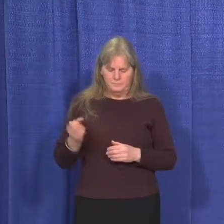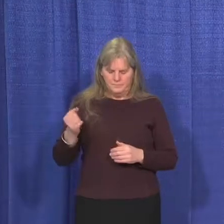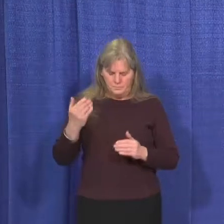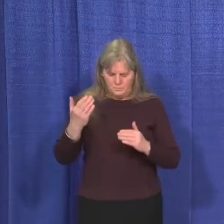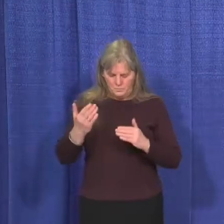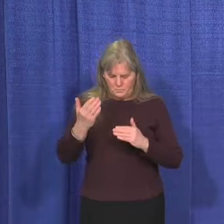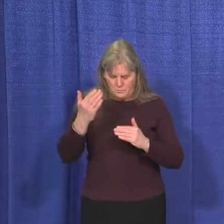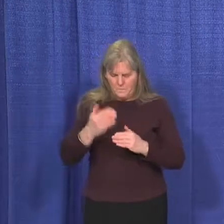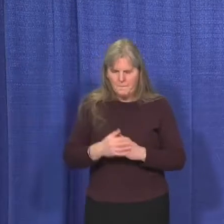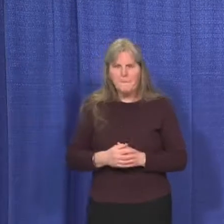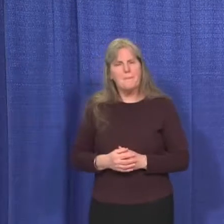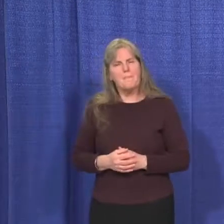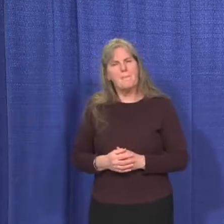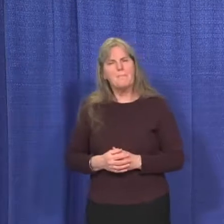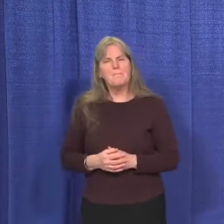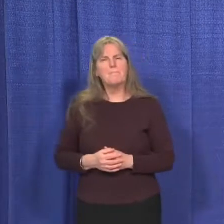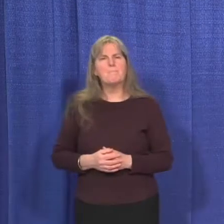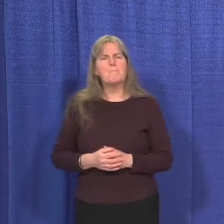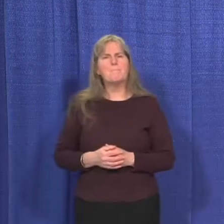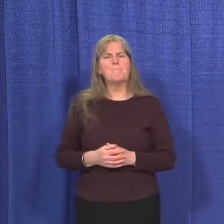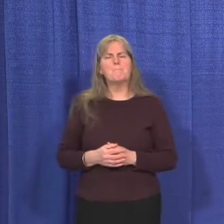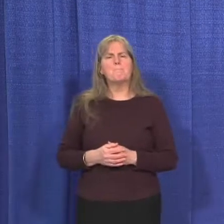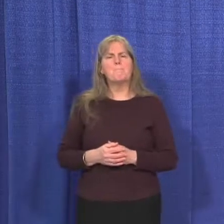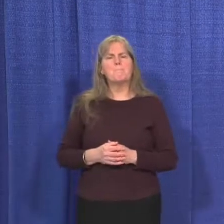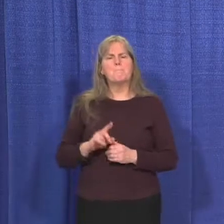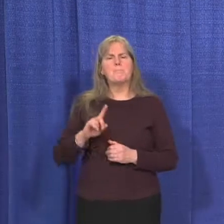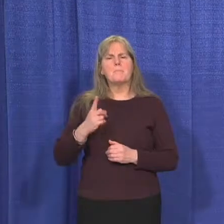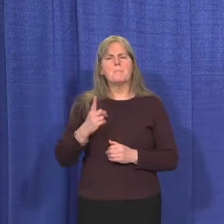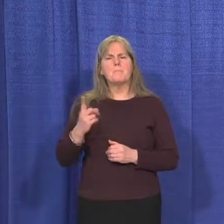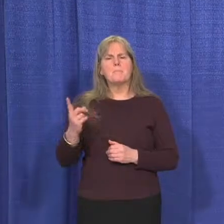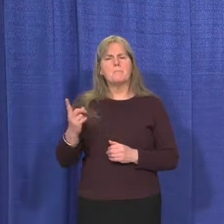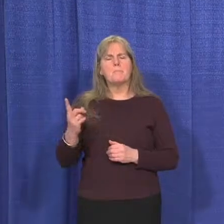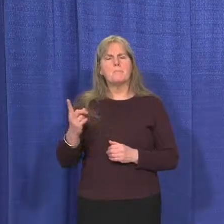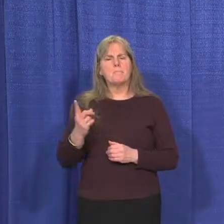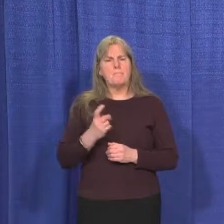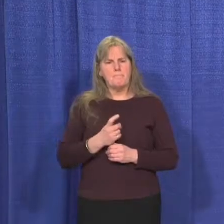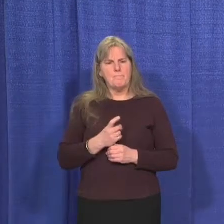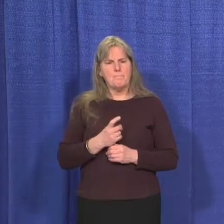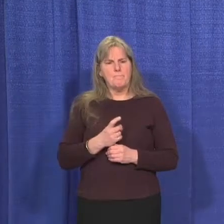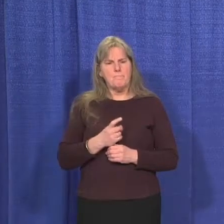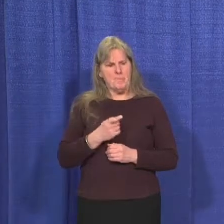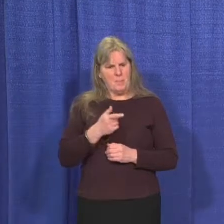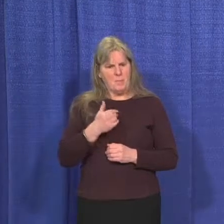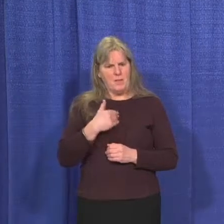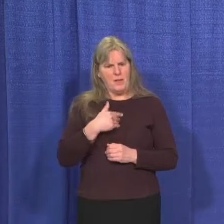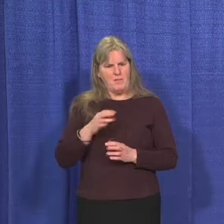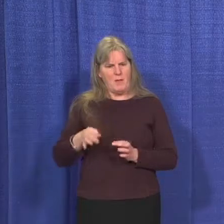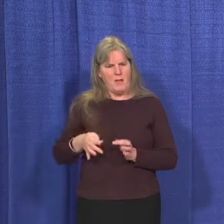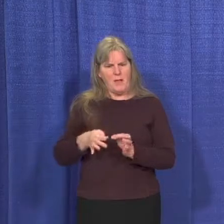Reporter: Good morning. My first question is whether we can get any updated information